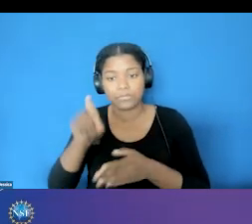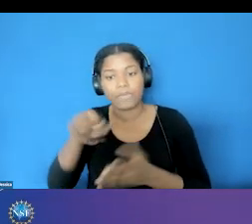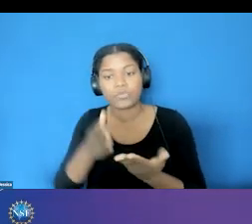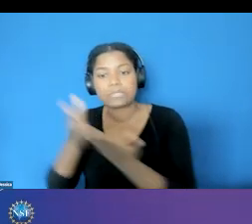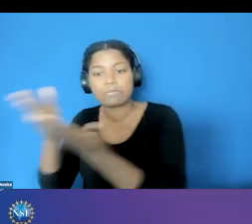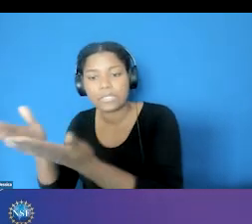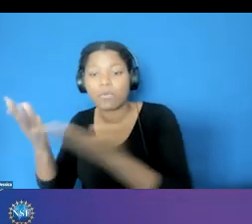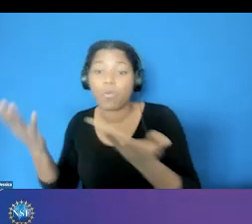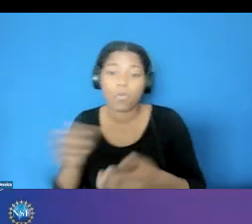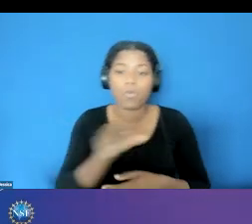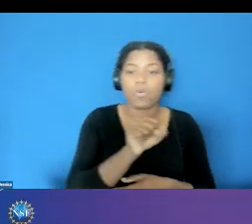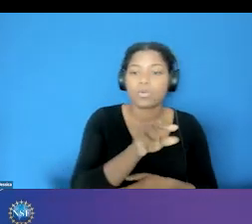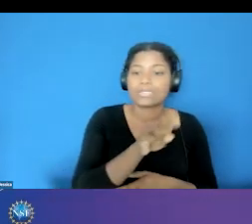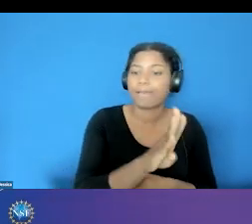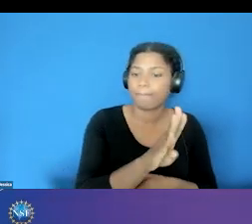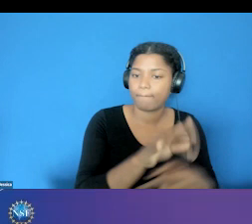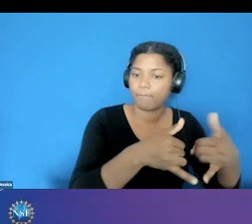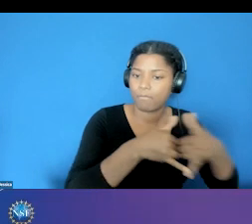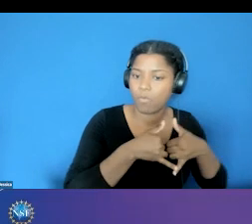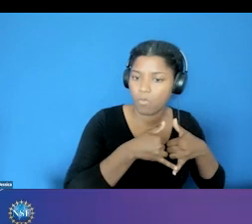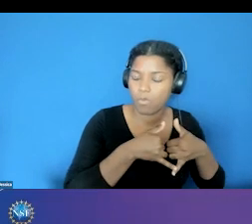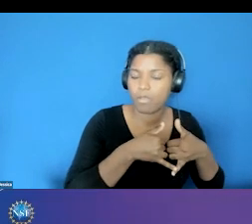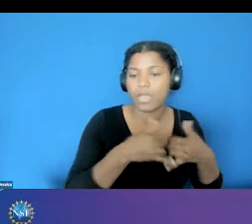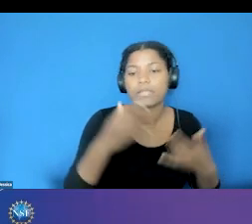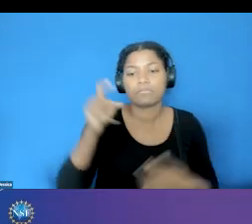or you're the sub-awardee organization that will be on a prime's award,